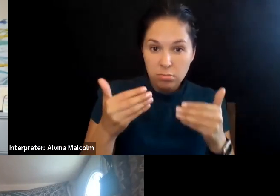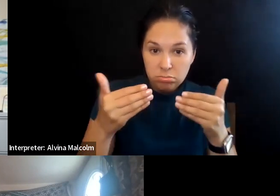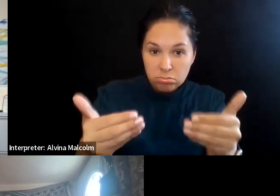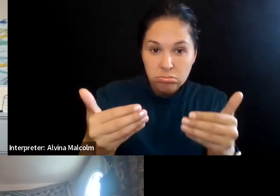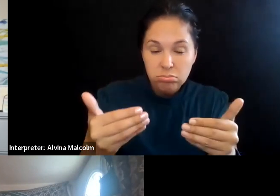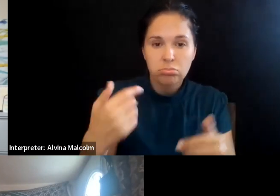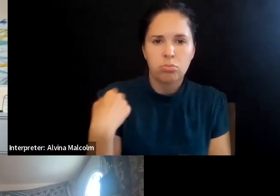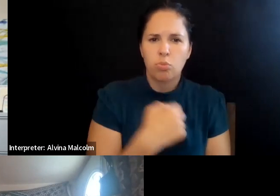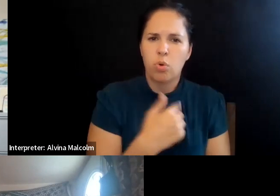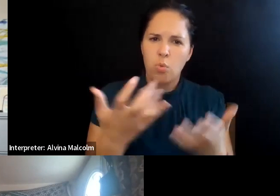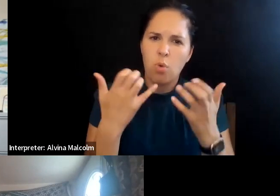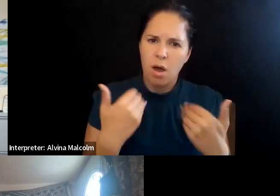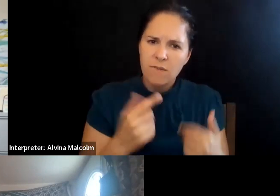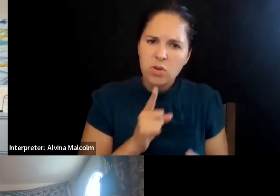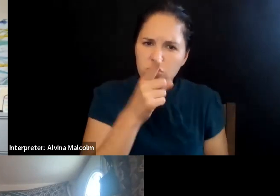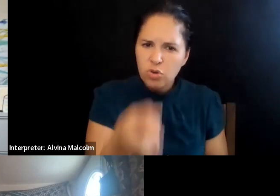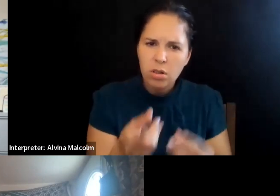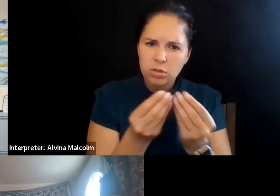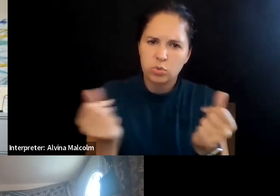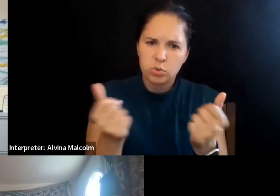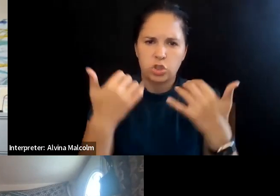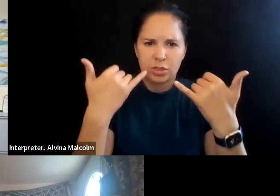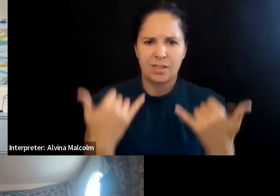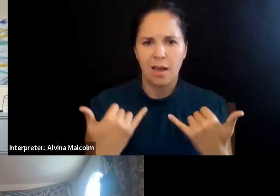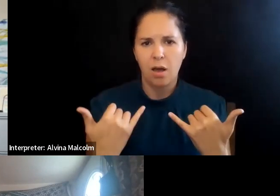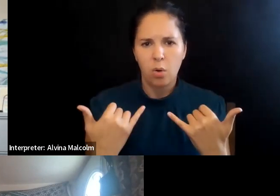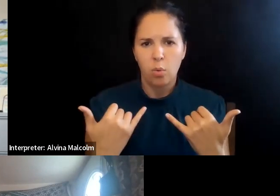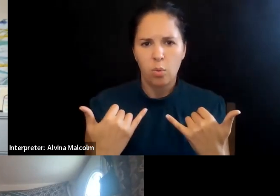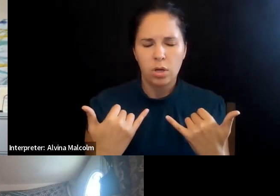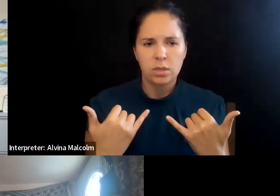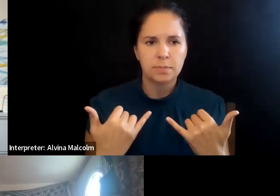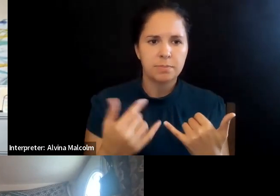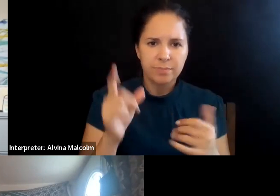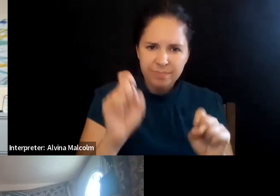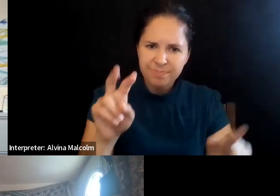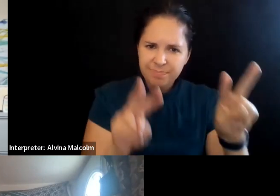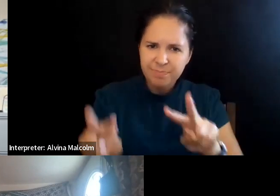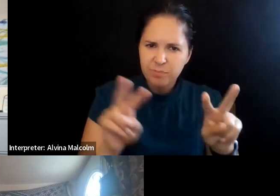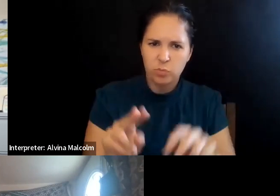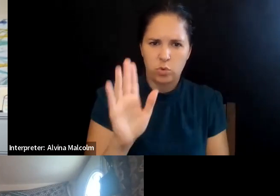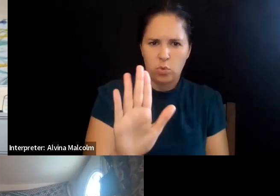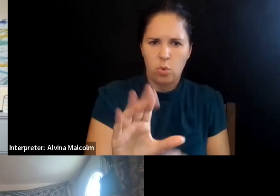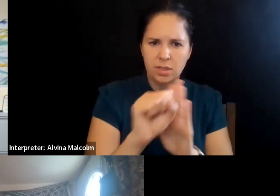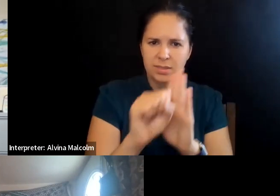for whenever we're supposed to do the new SPIL because we're going to ask for